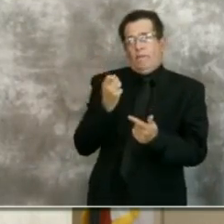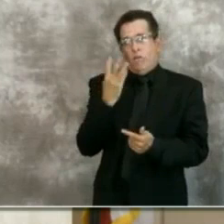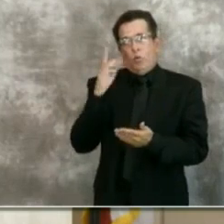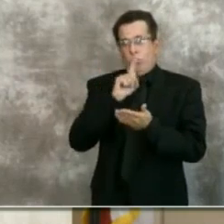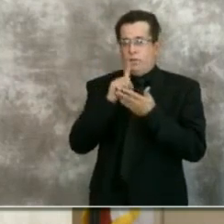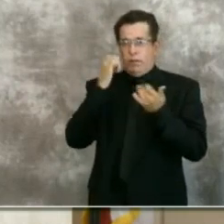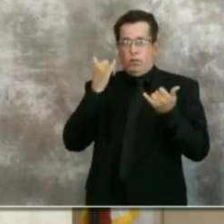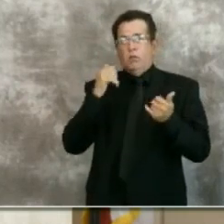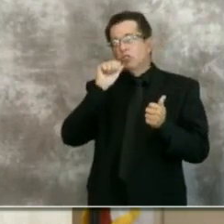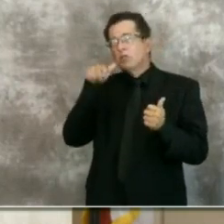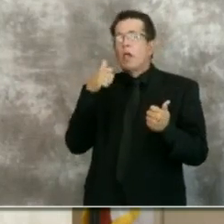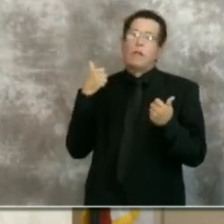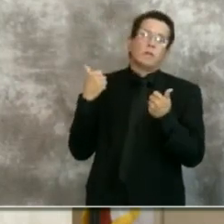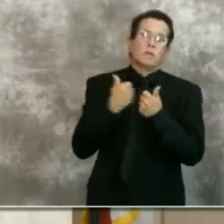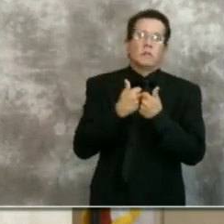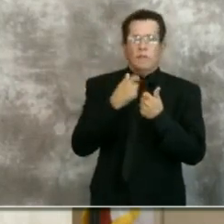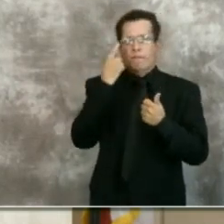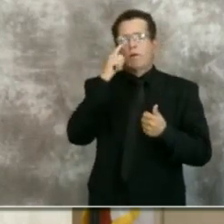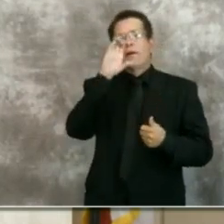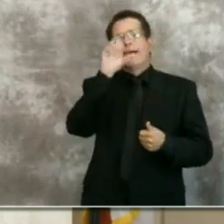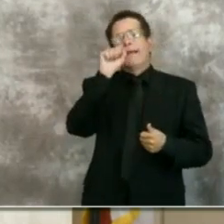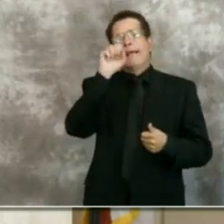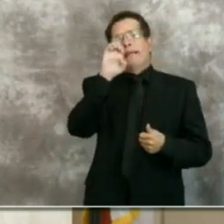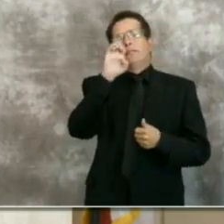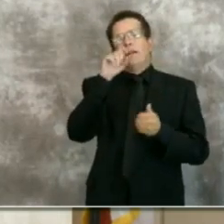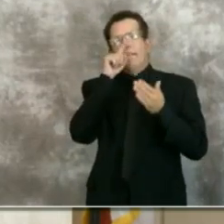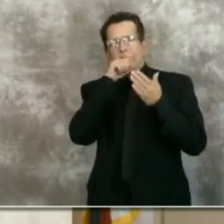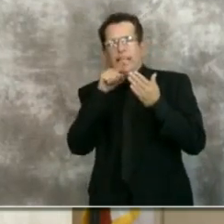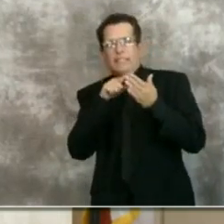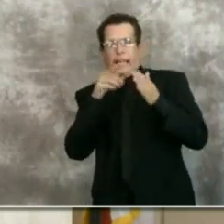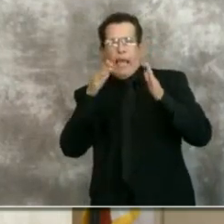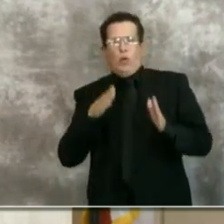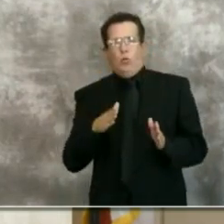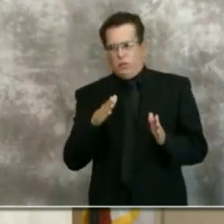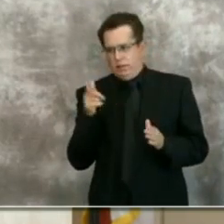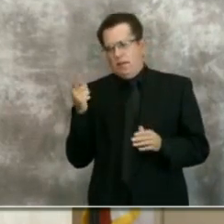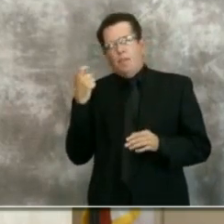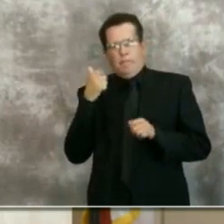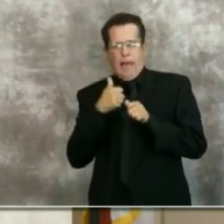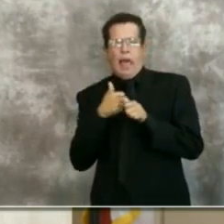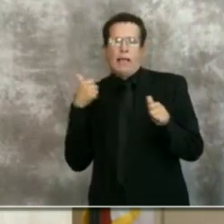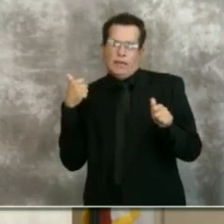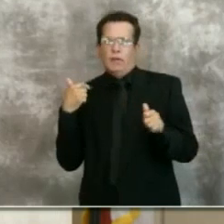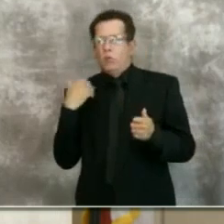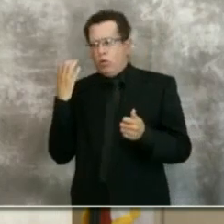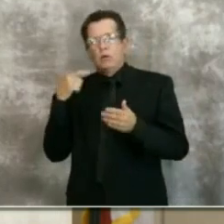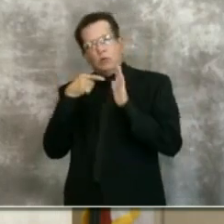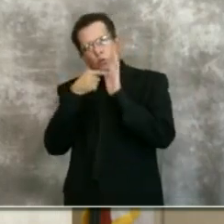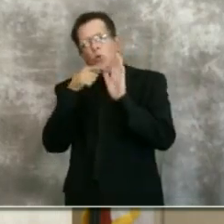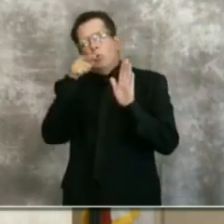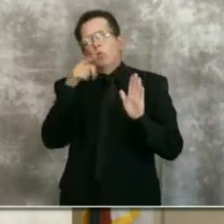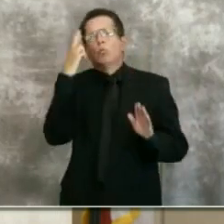INCREASE IN CASES WHICH IT VERY RAPIDLY. IN THIS CONTINUE TO INCREASE OVER THE PAST FEW WEEKS. WE HAVE HAD CHALLENGES